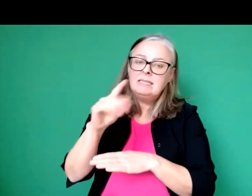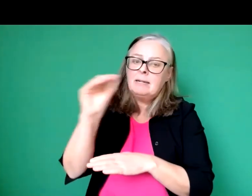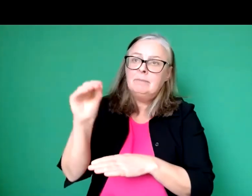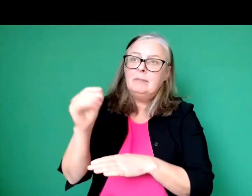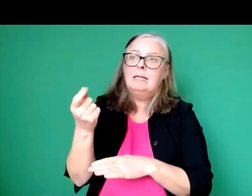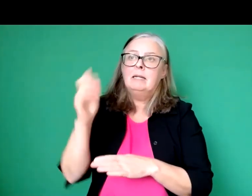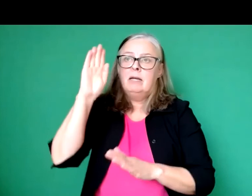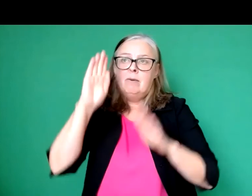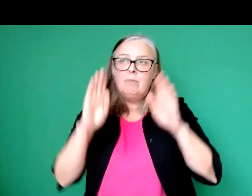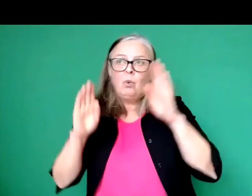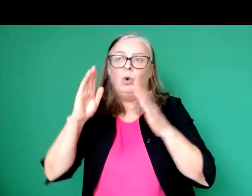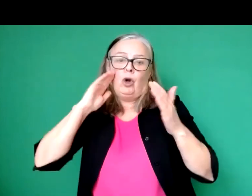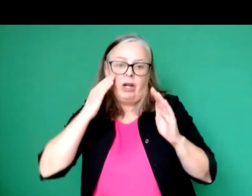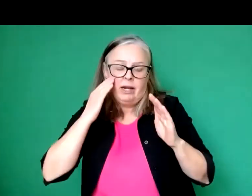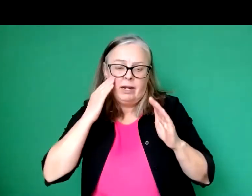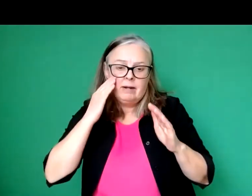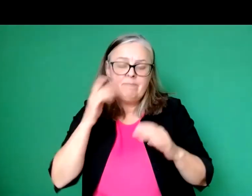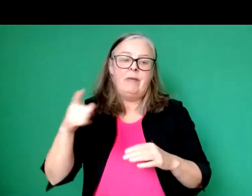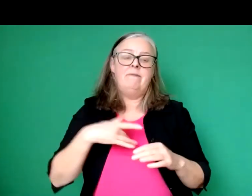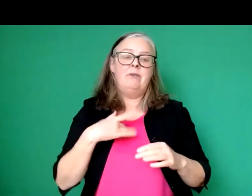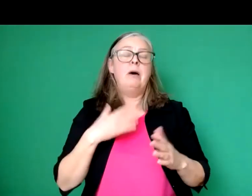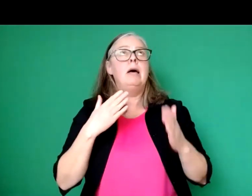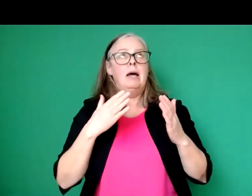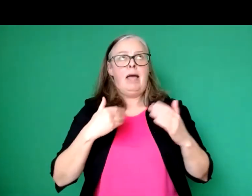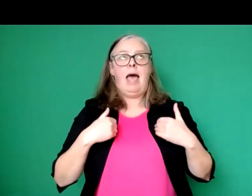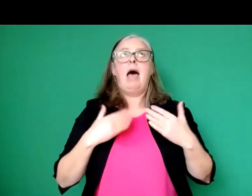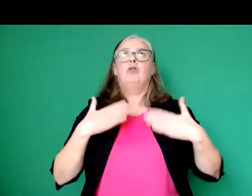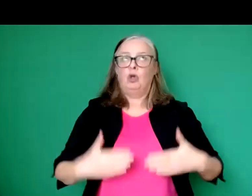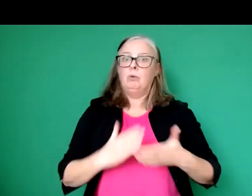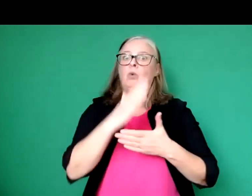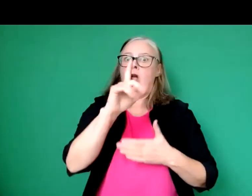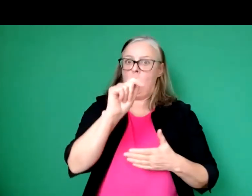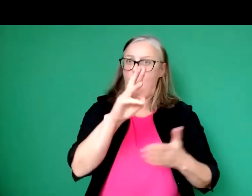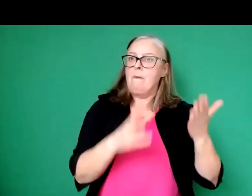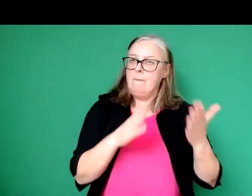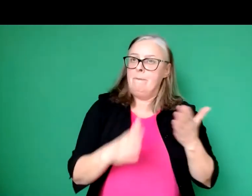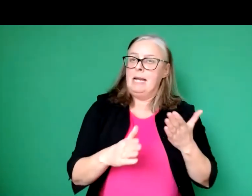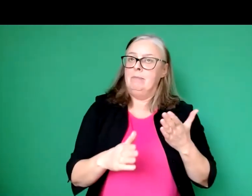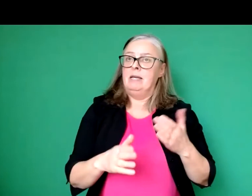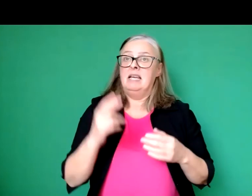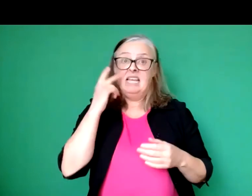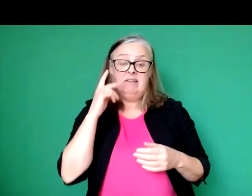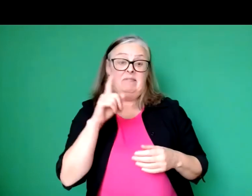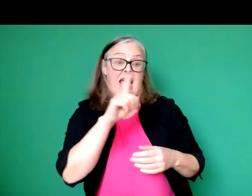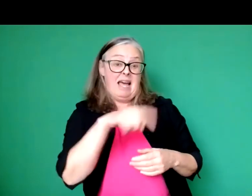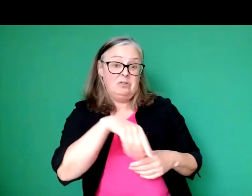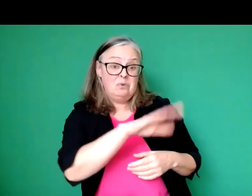you know because they know that there's probably human rights law there and they worried that maybe they're going to be embroiled in some kind of a dispute